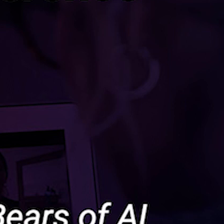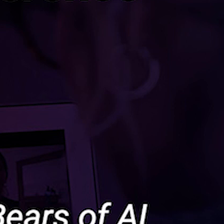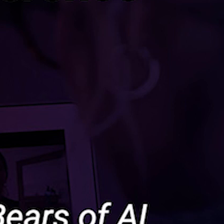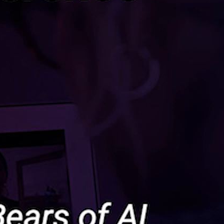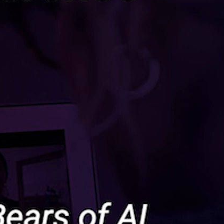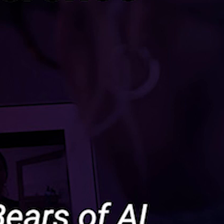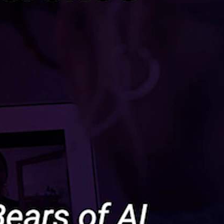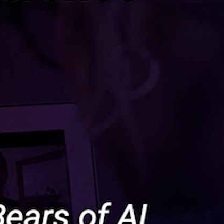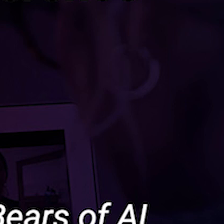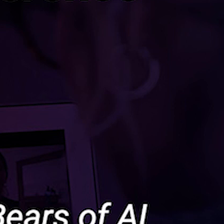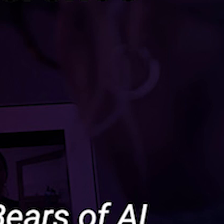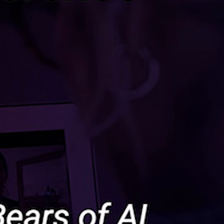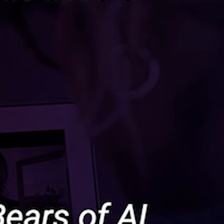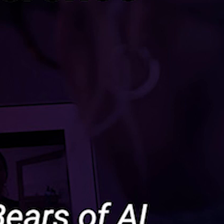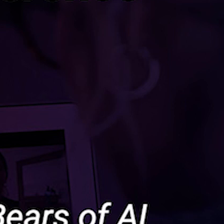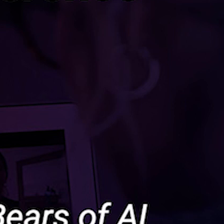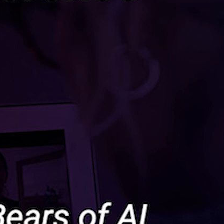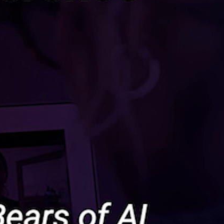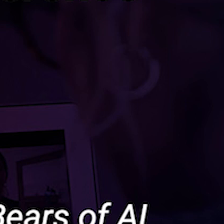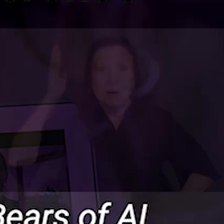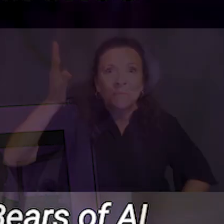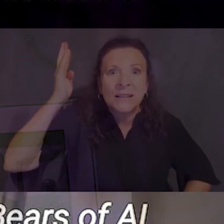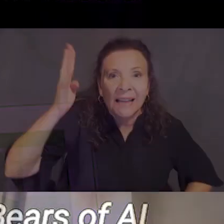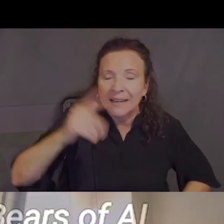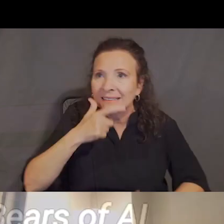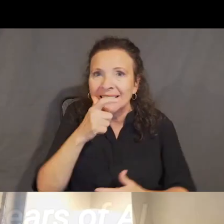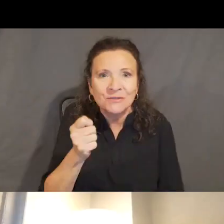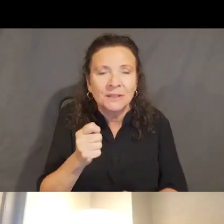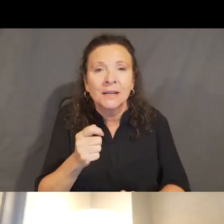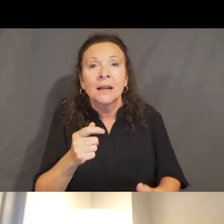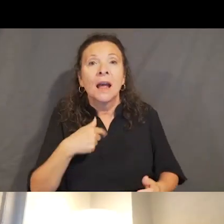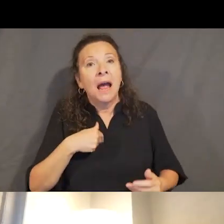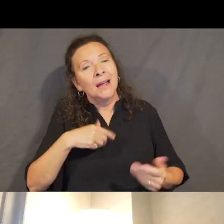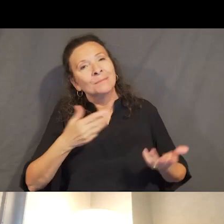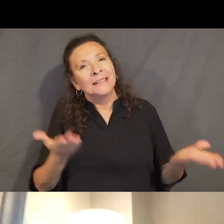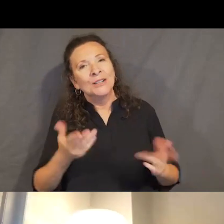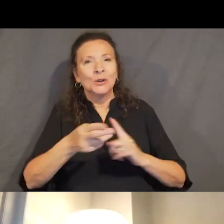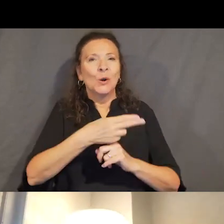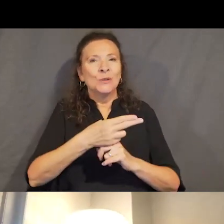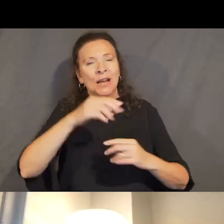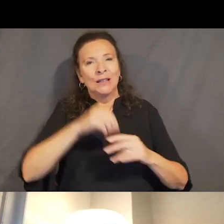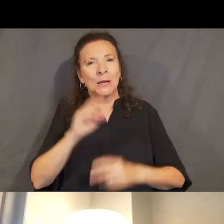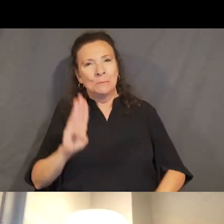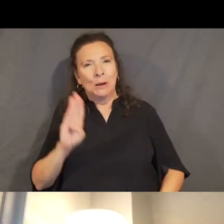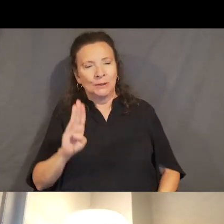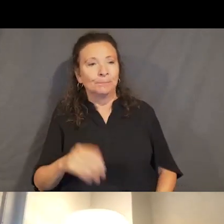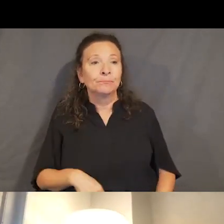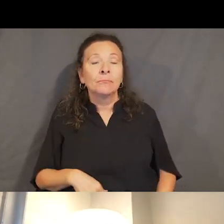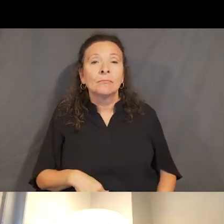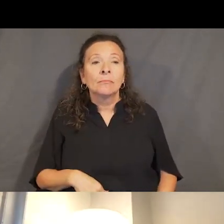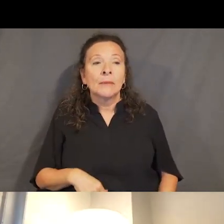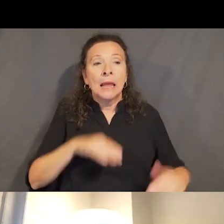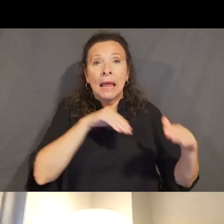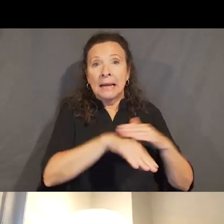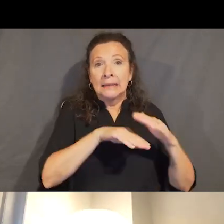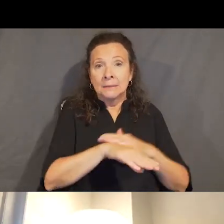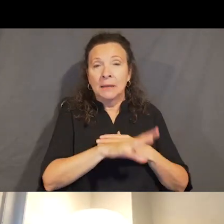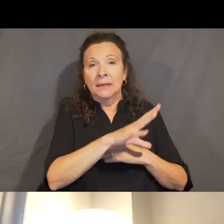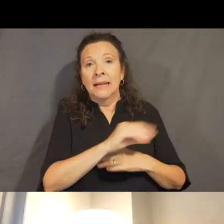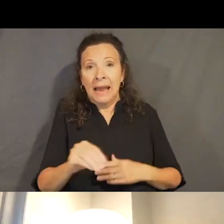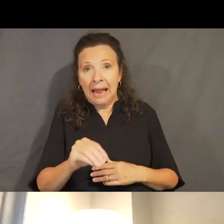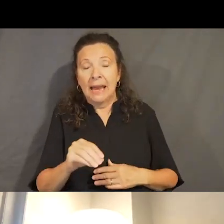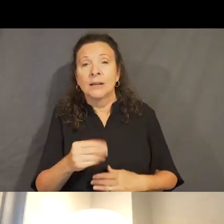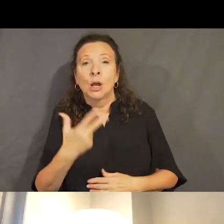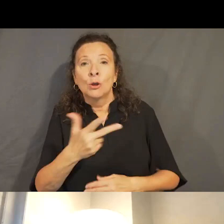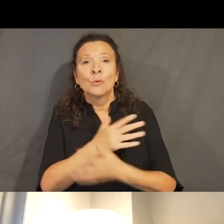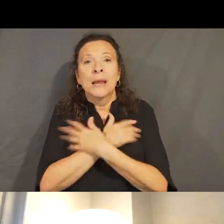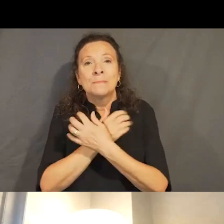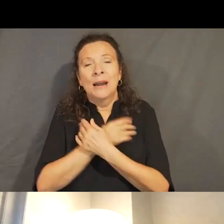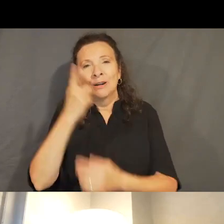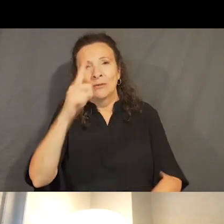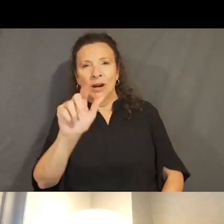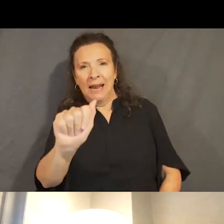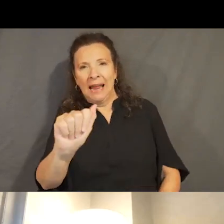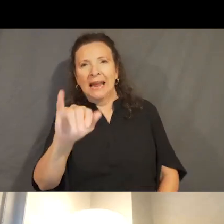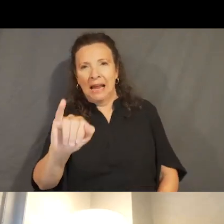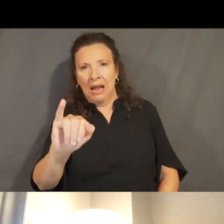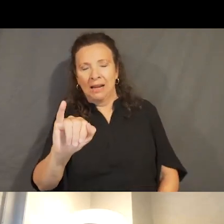Glenda: Accessibility and the three bears of AI, artificial intelligence. I am Glenda Sims. I